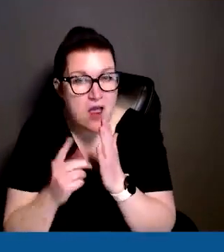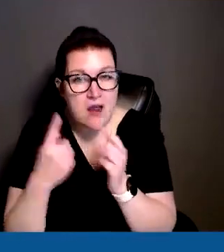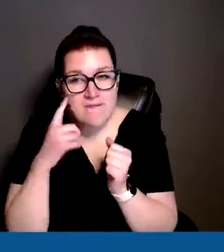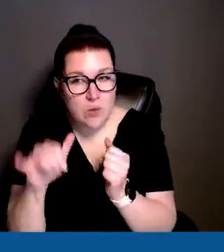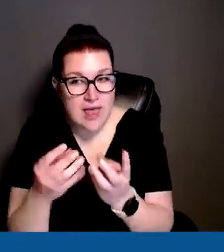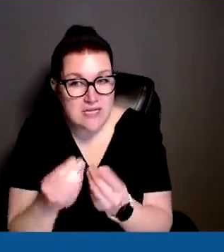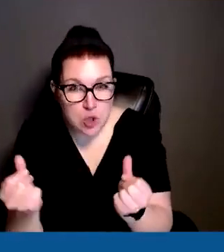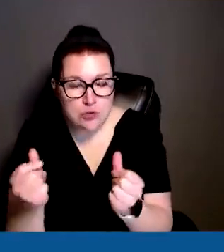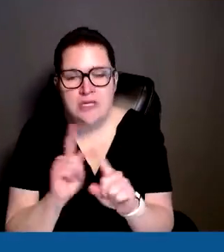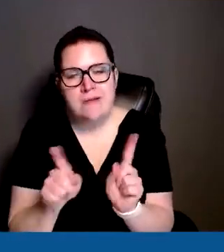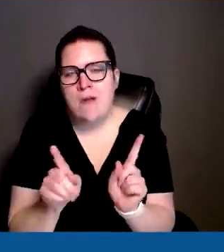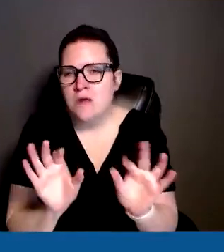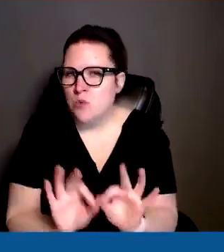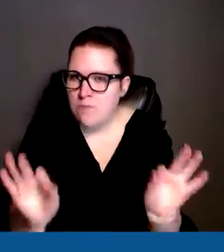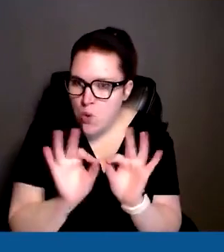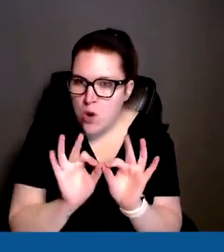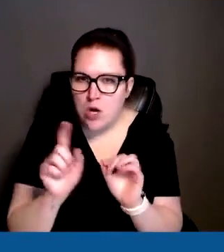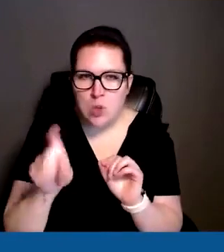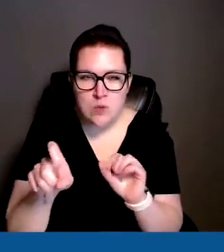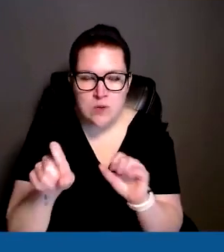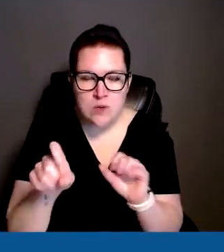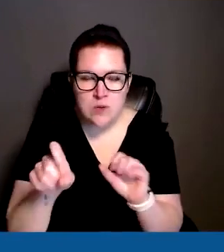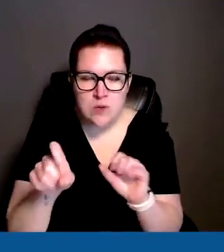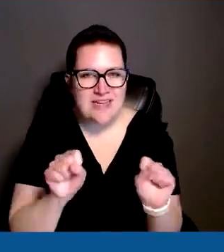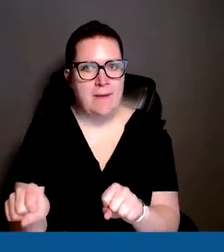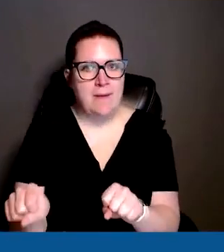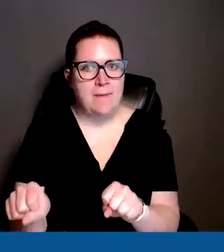But it will be important to be able to be ready to document